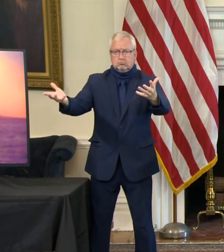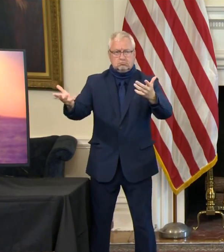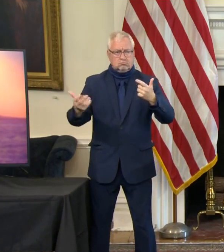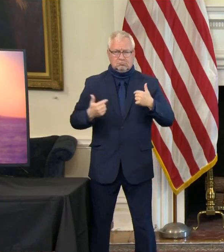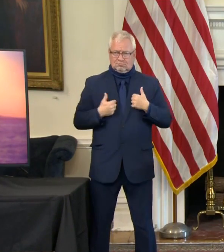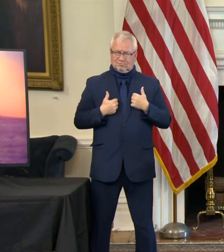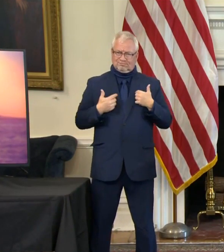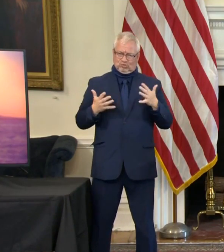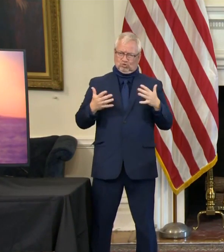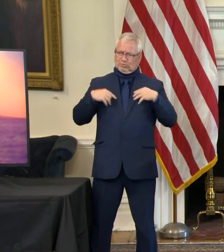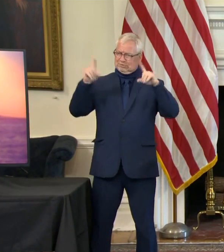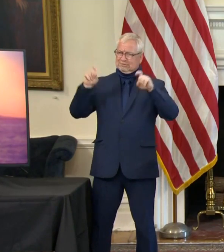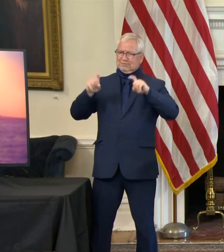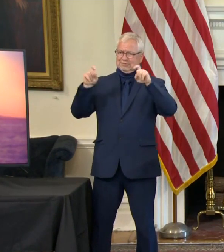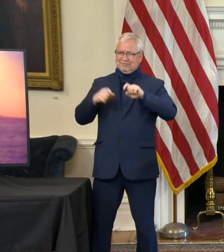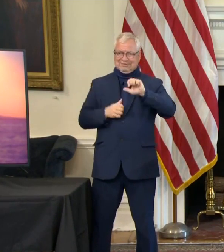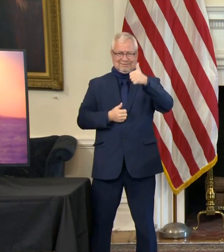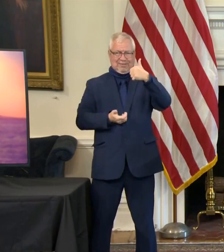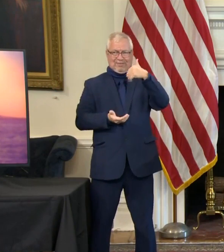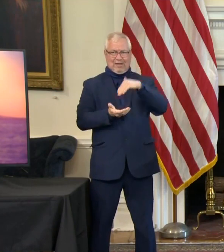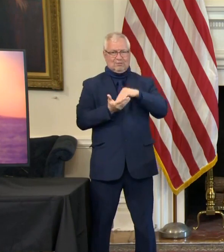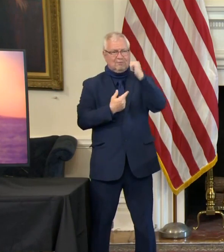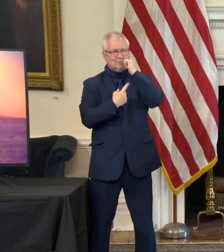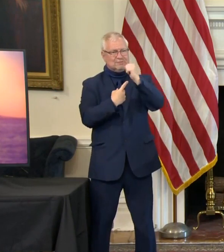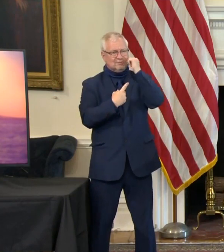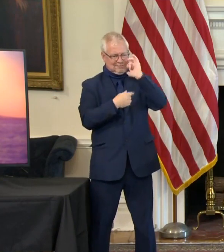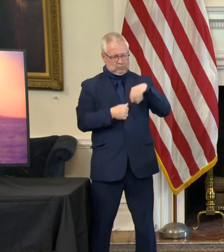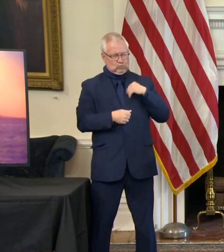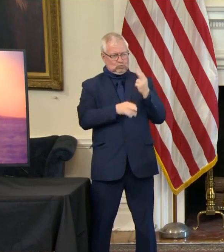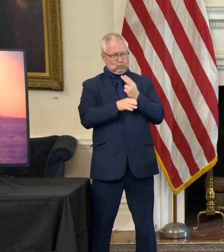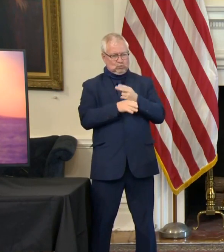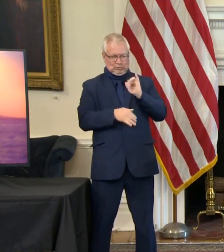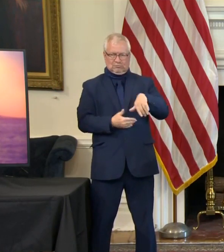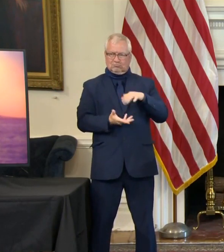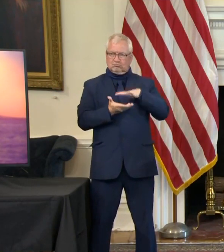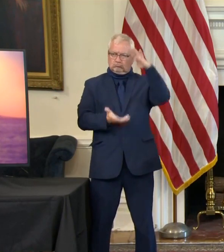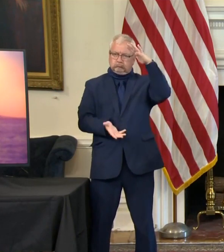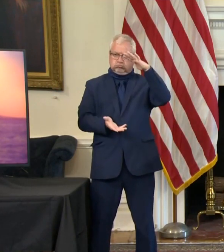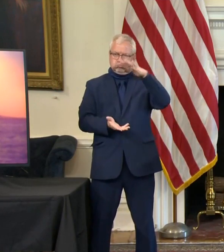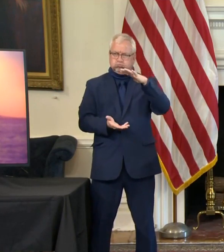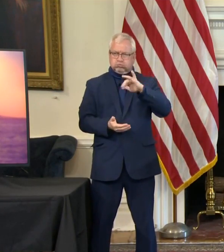[INDISCERNIBLE] >> WE JUST REACHED 10,000 TESTS PER DAY.